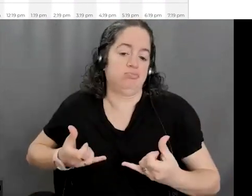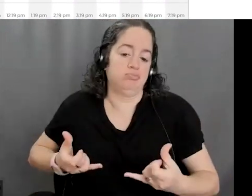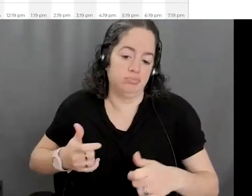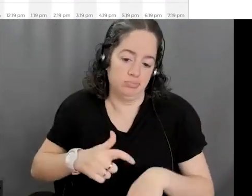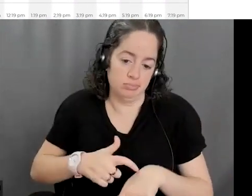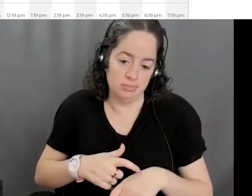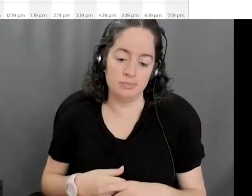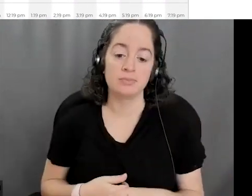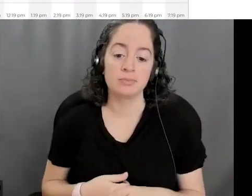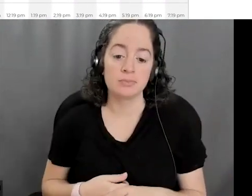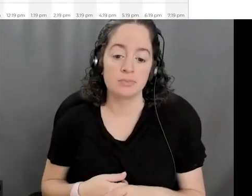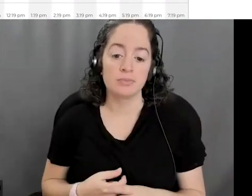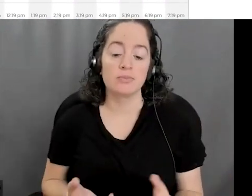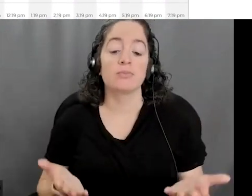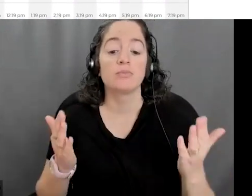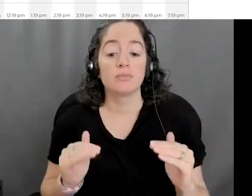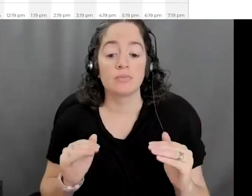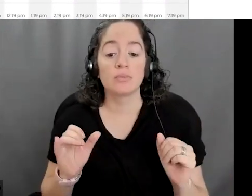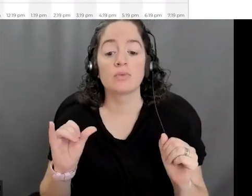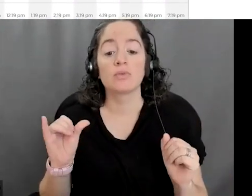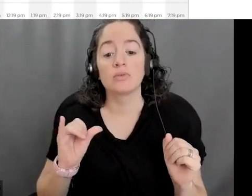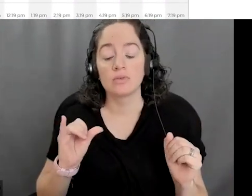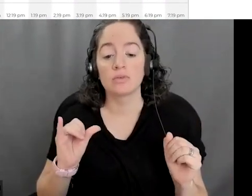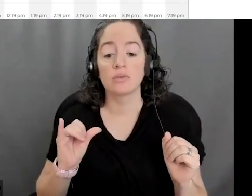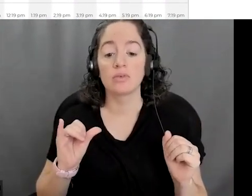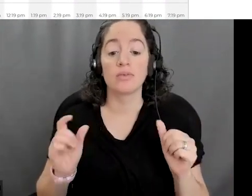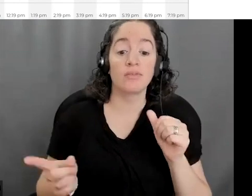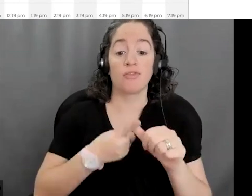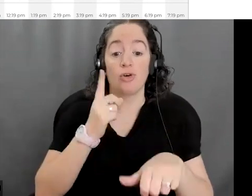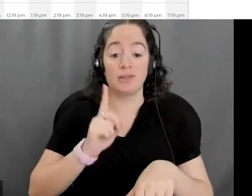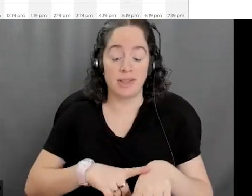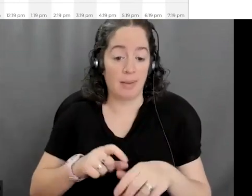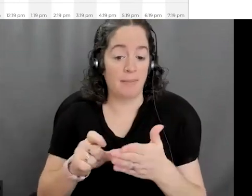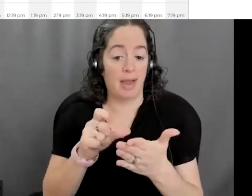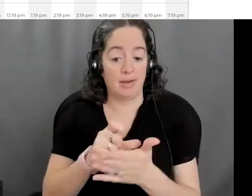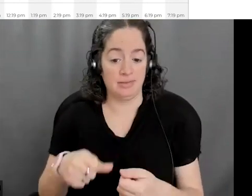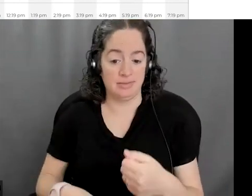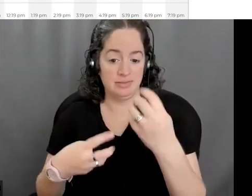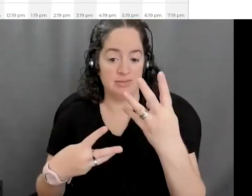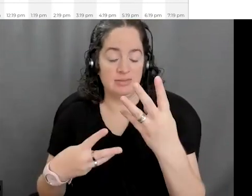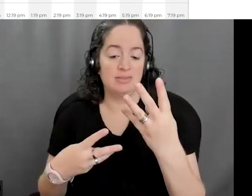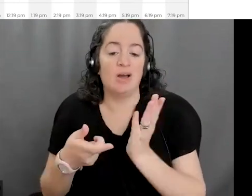Something else is when the page is initially loaded, the user will always be scrolled to the now button